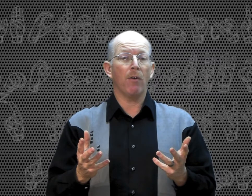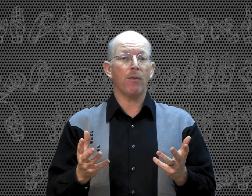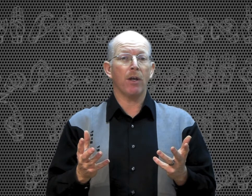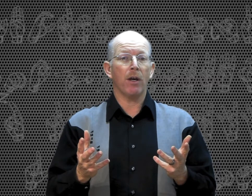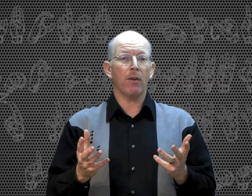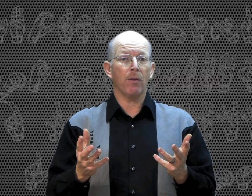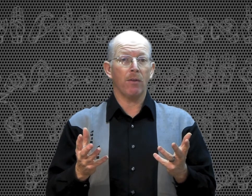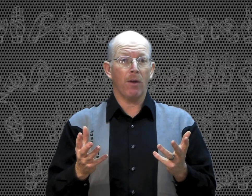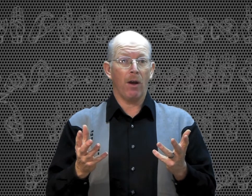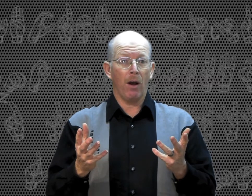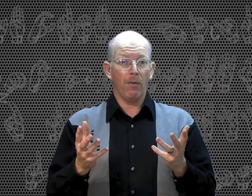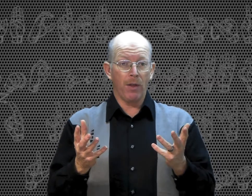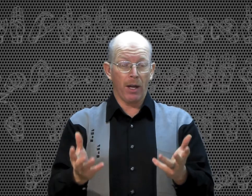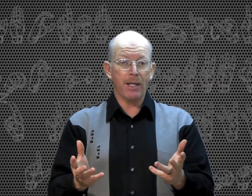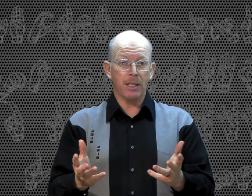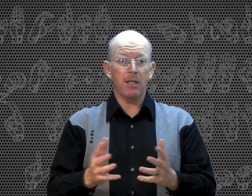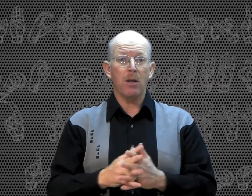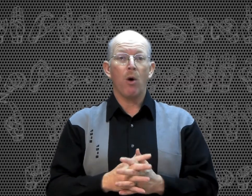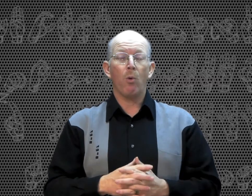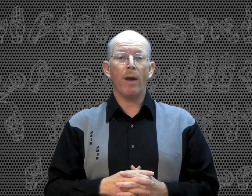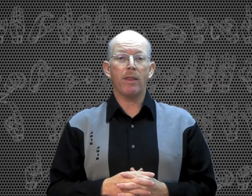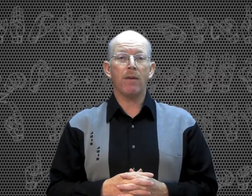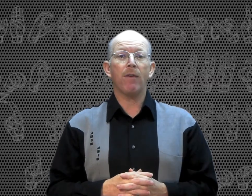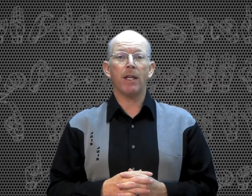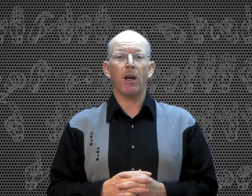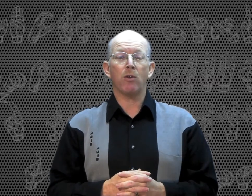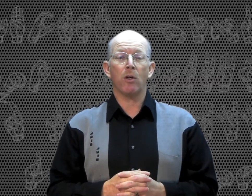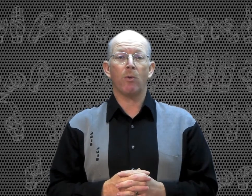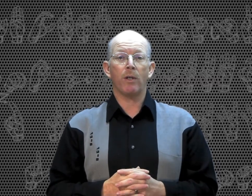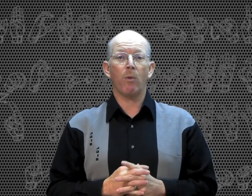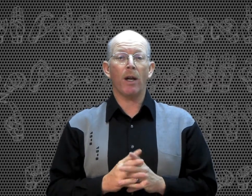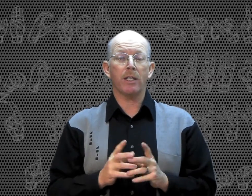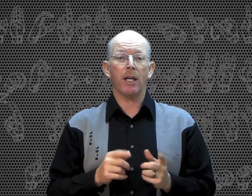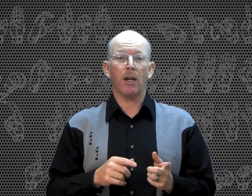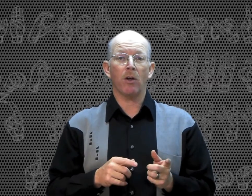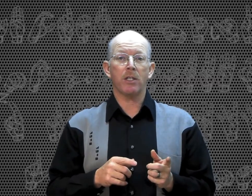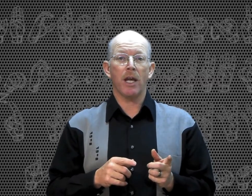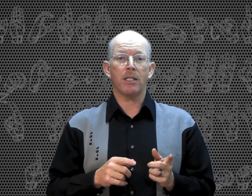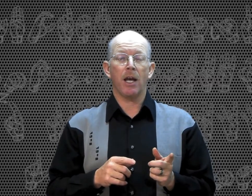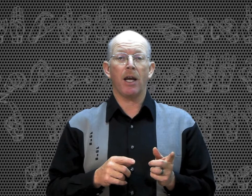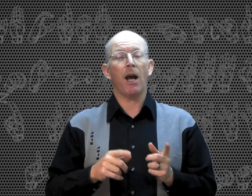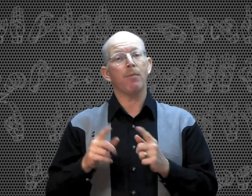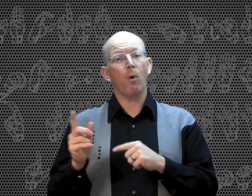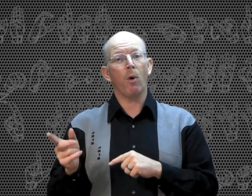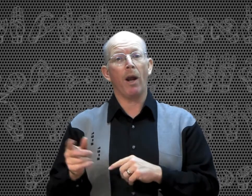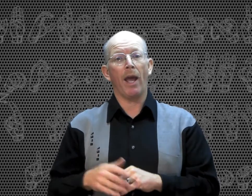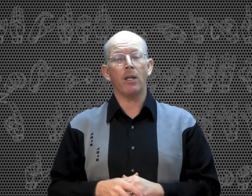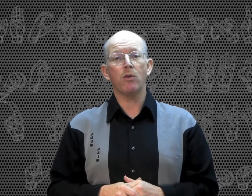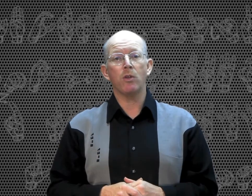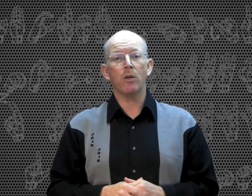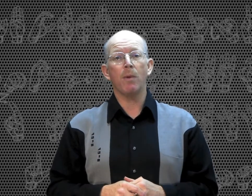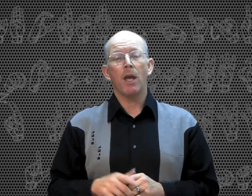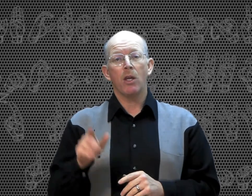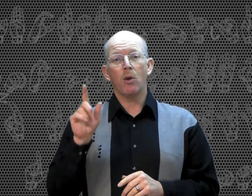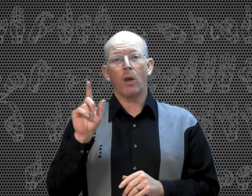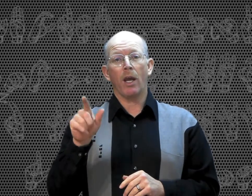of the lesson with the videos. So if you watch it at LearnSigns.com or at YouTube,